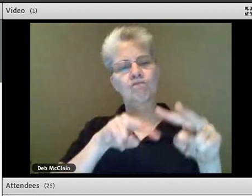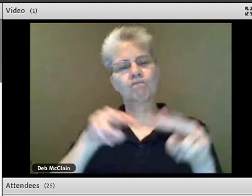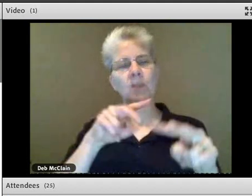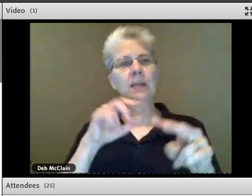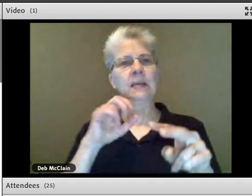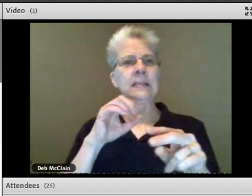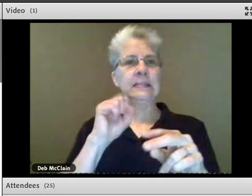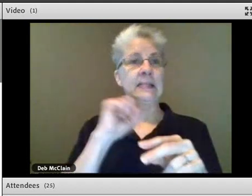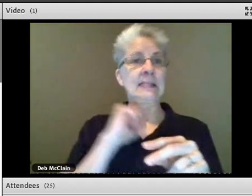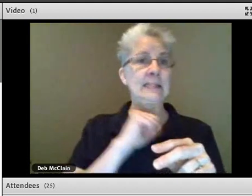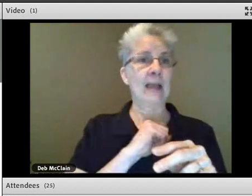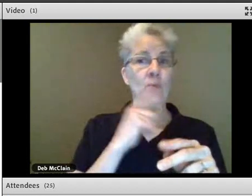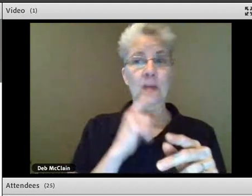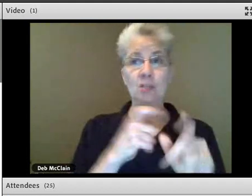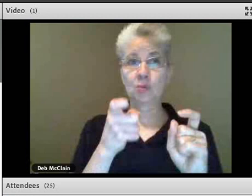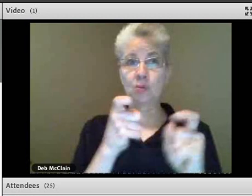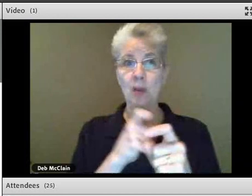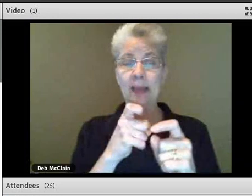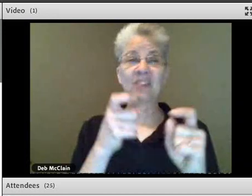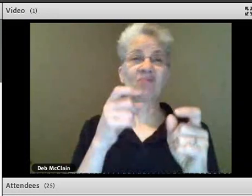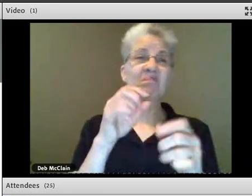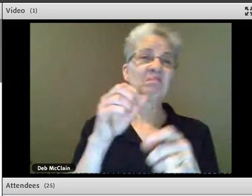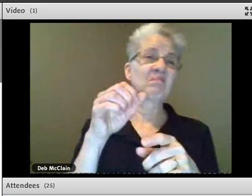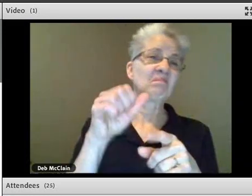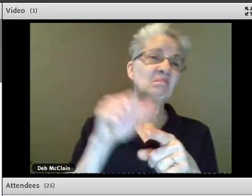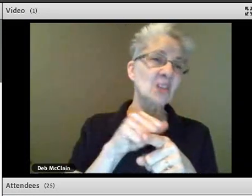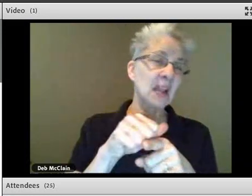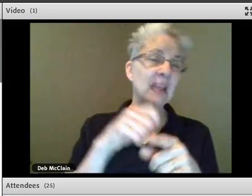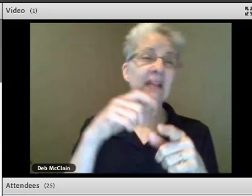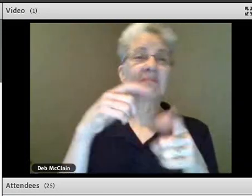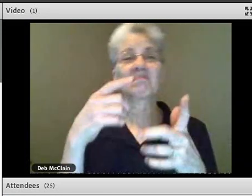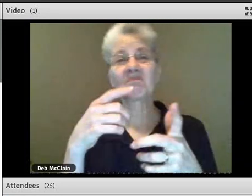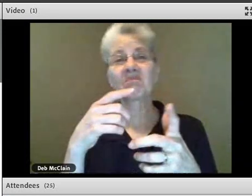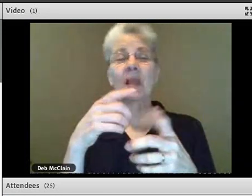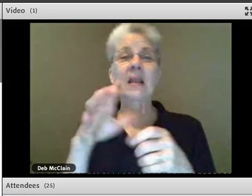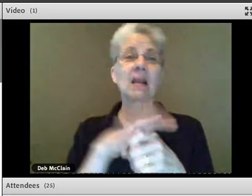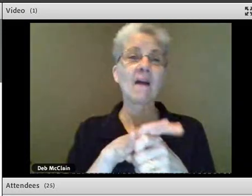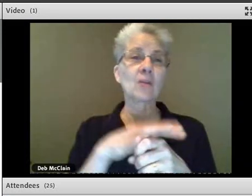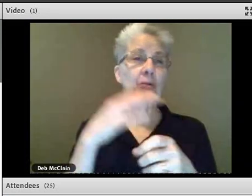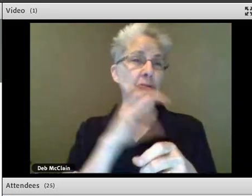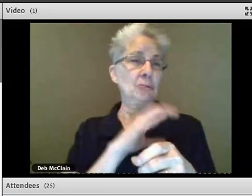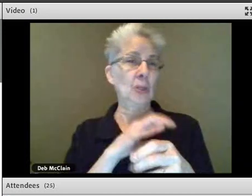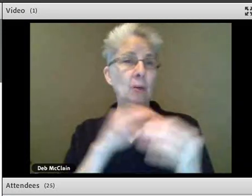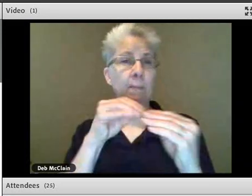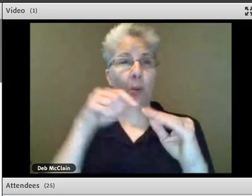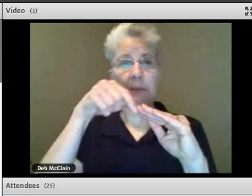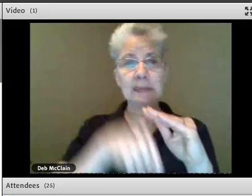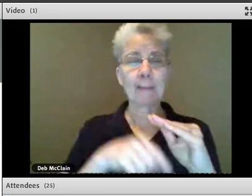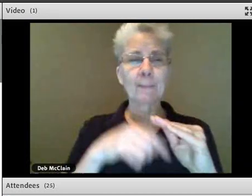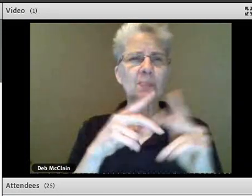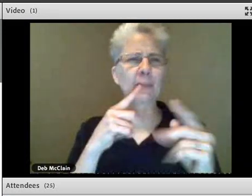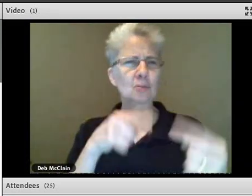"Hey, do we need to do training differently? Do we need to cover security awareness more in-depth because people seem to struggle across that module